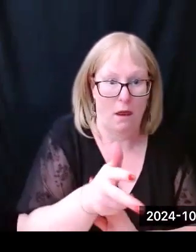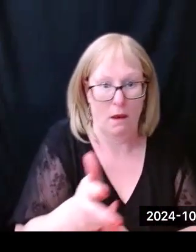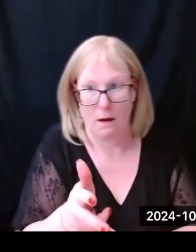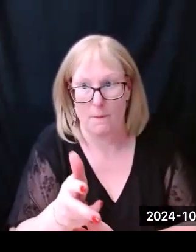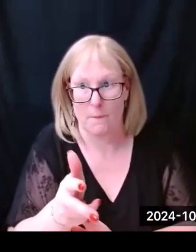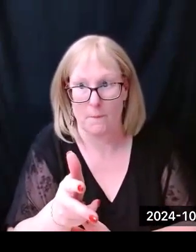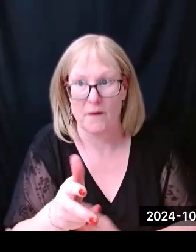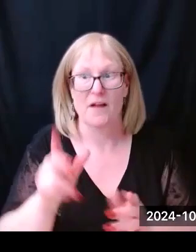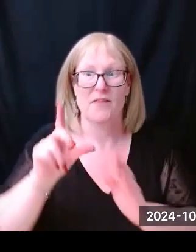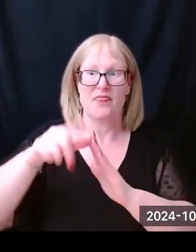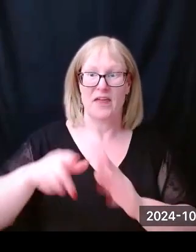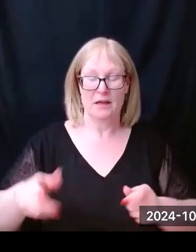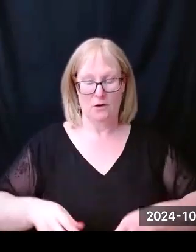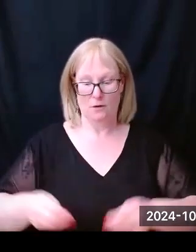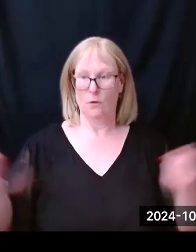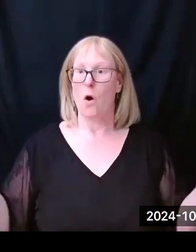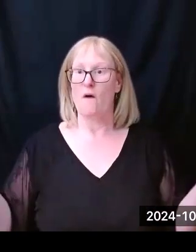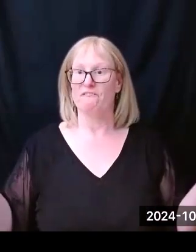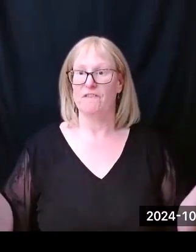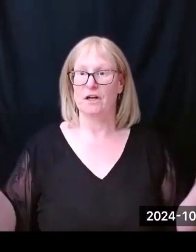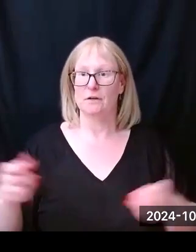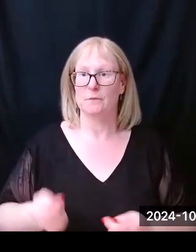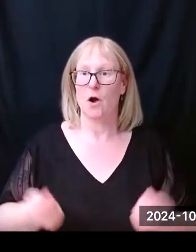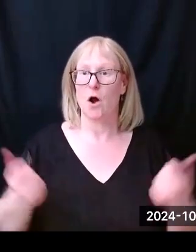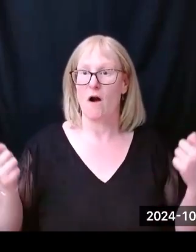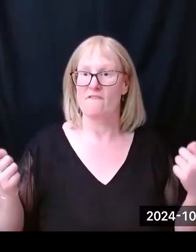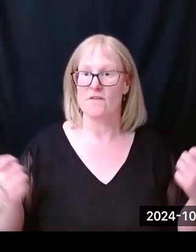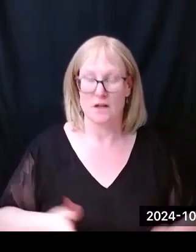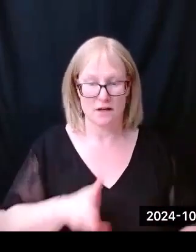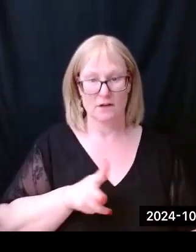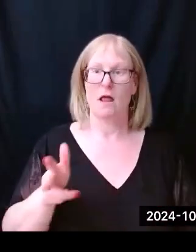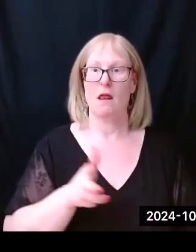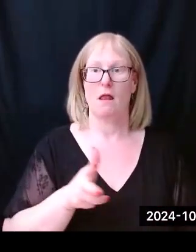That's what we refer to as this concept of a zone of proximal development.